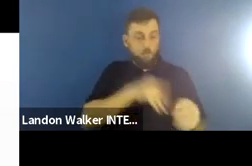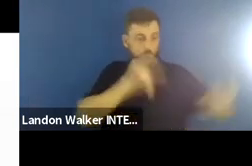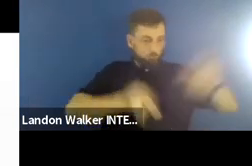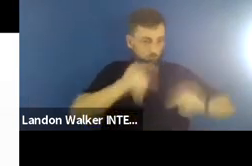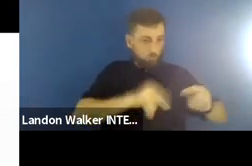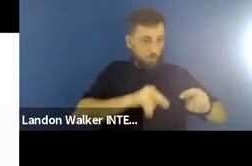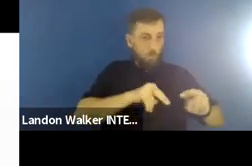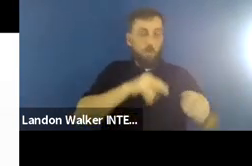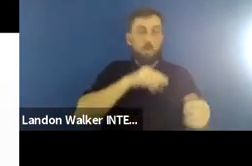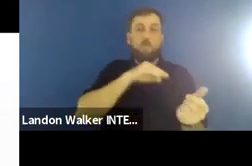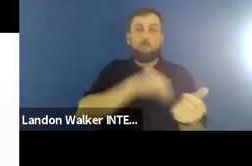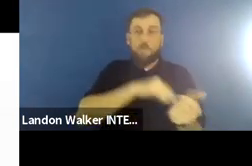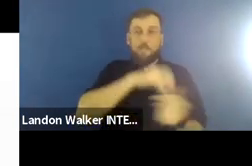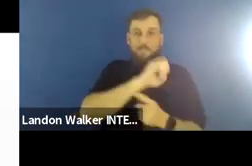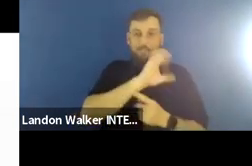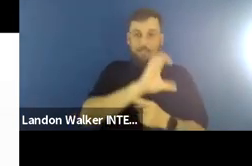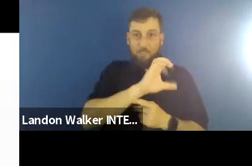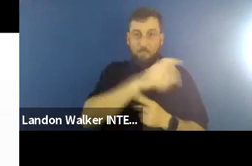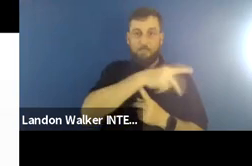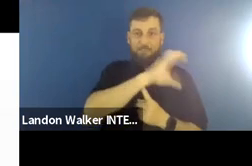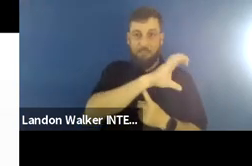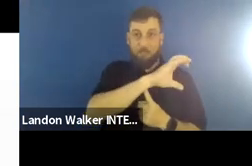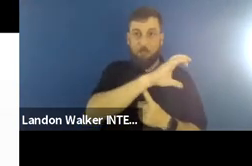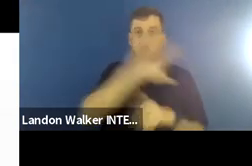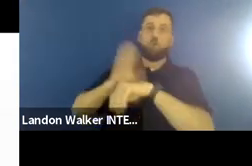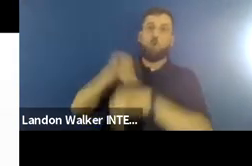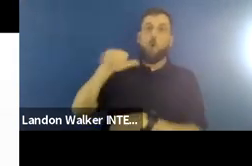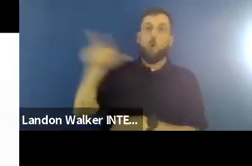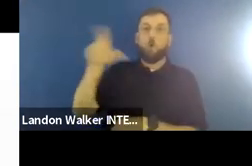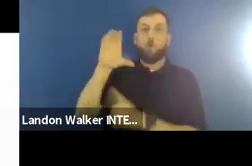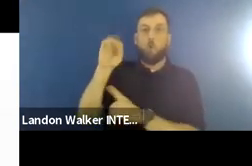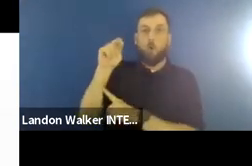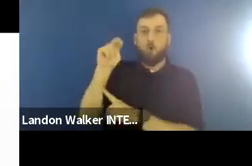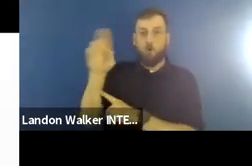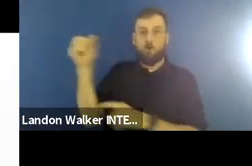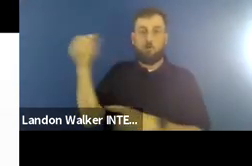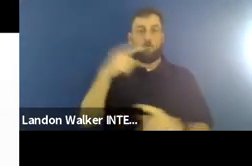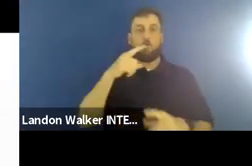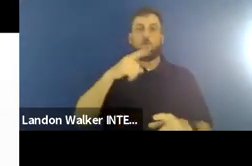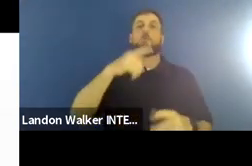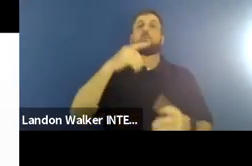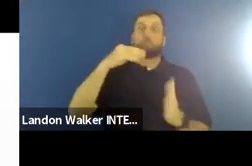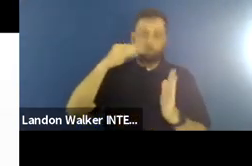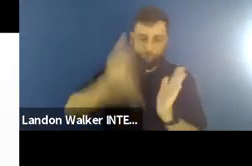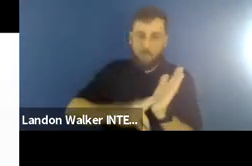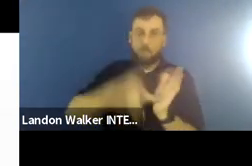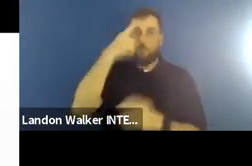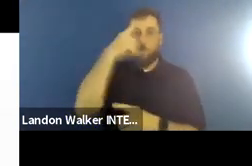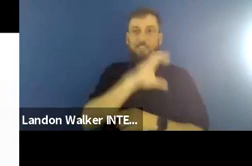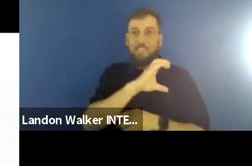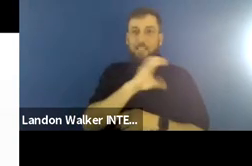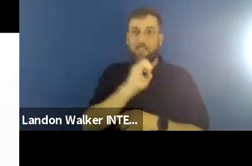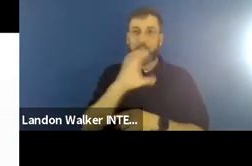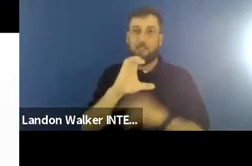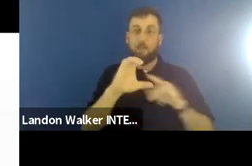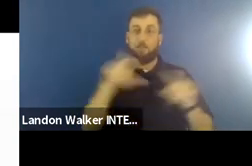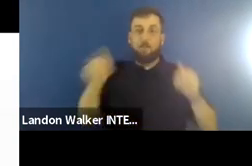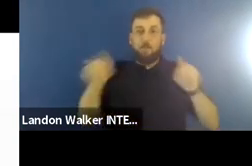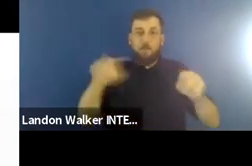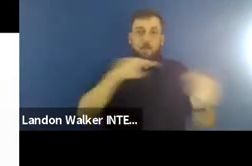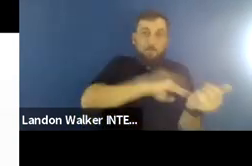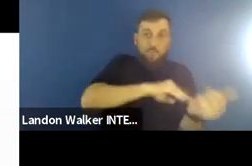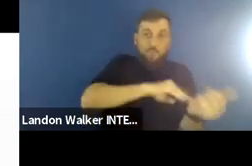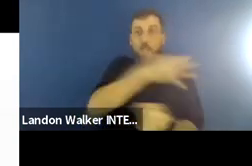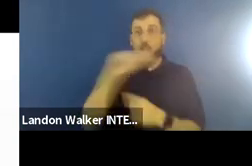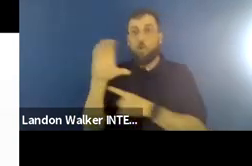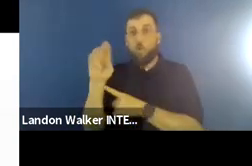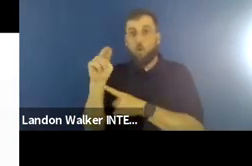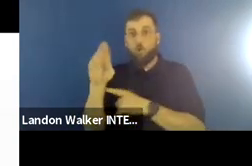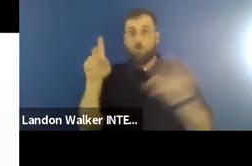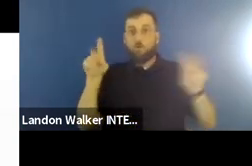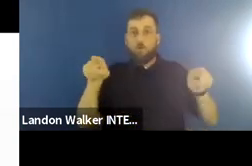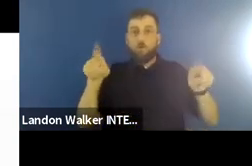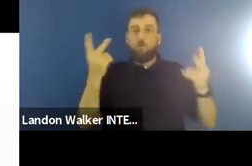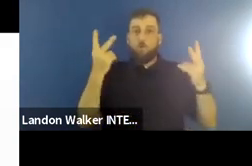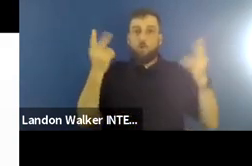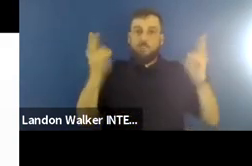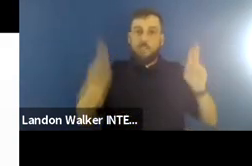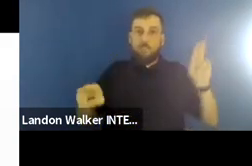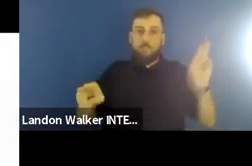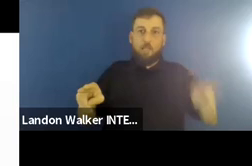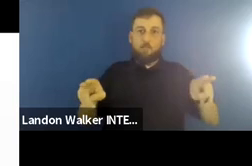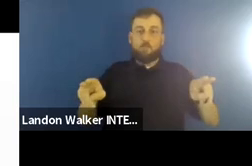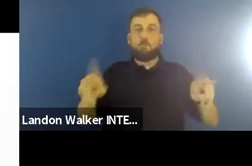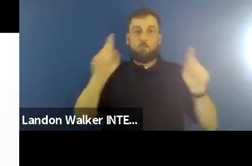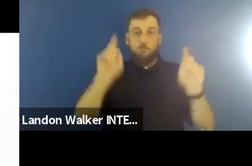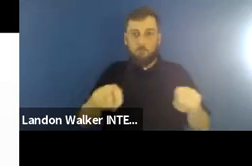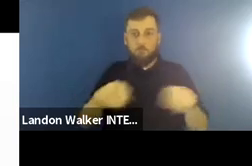room will do a PC, and then they will call for the coroner's office, if you will, cc. That's how someone is in voluntarily committed, if, if they both sign off on it, both individuals have to sign off on it, the corners and the physician on call, or the